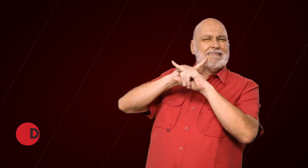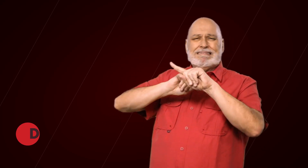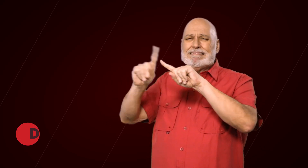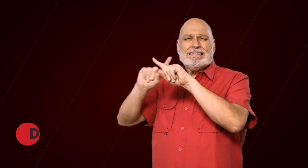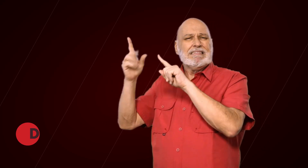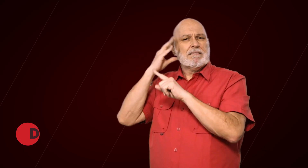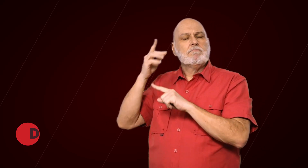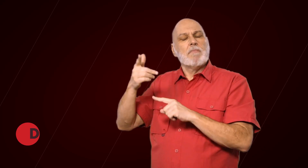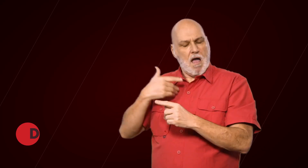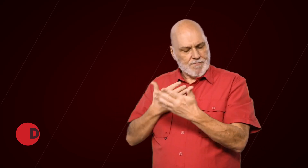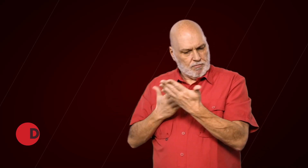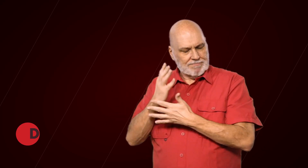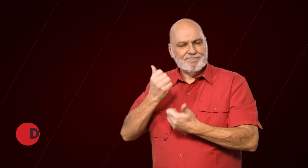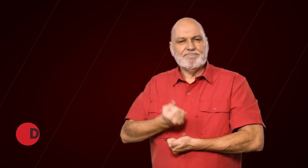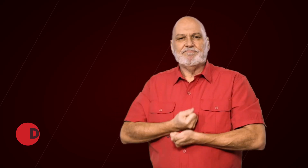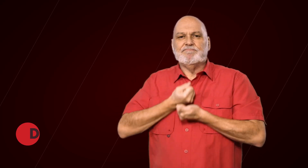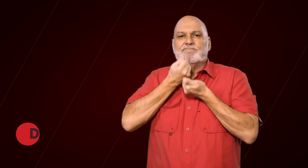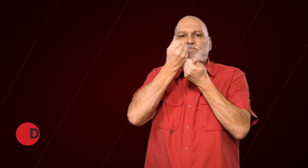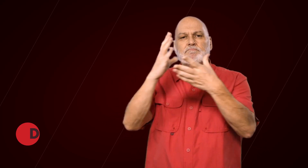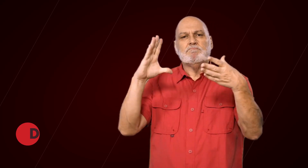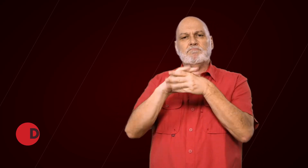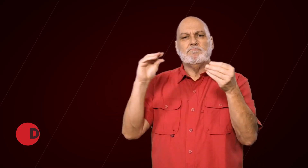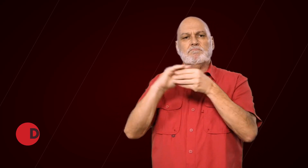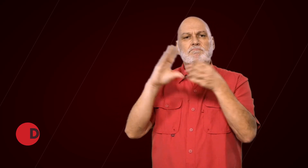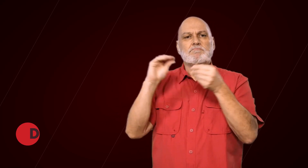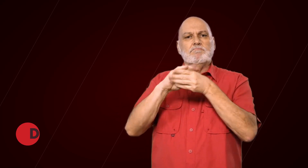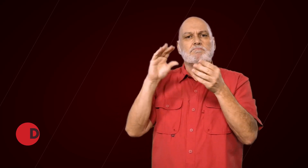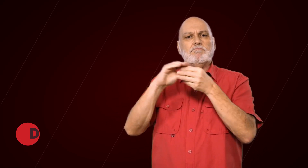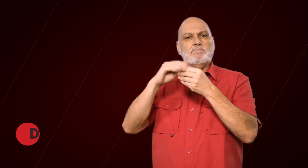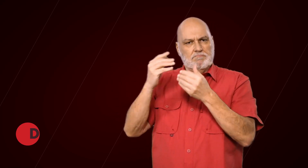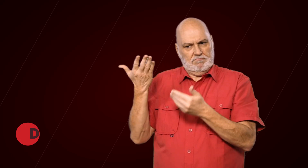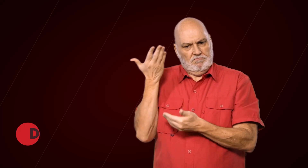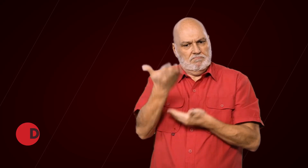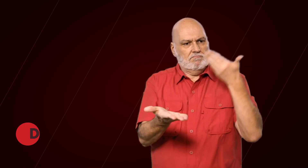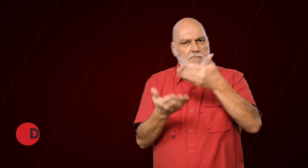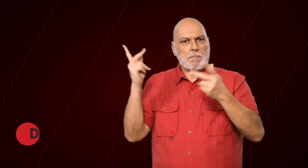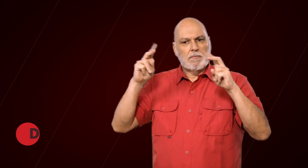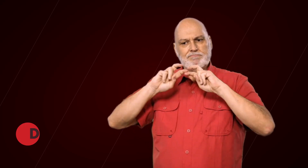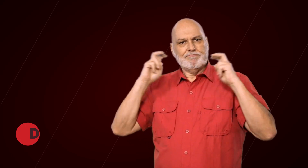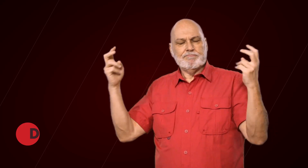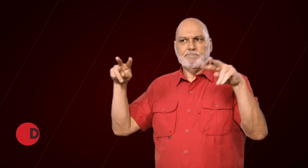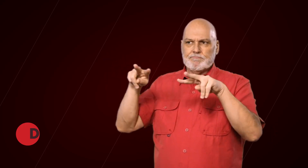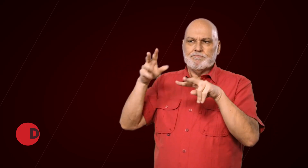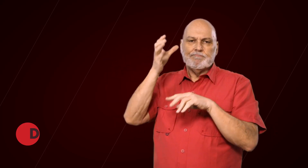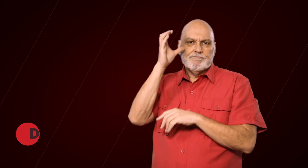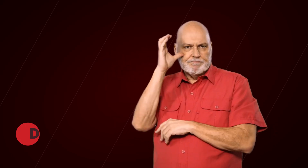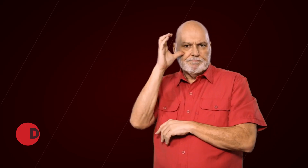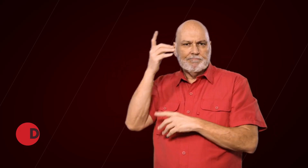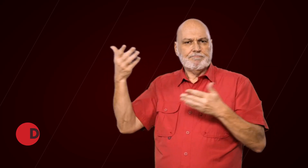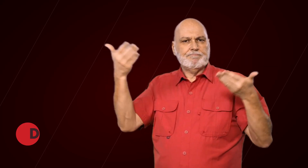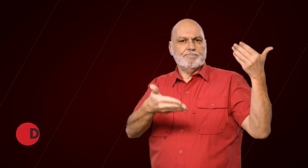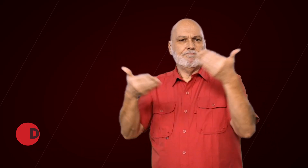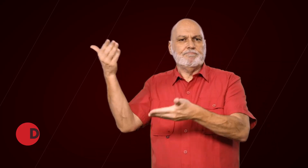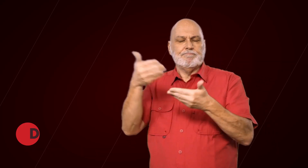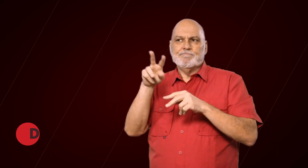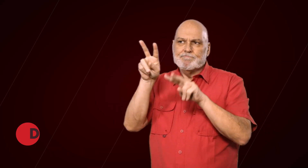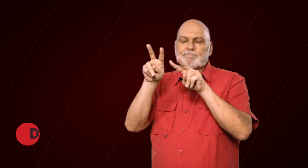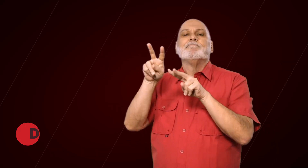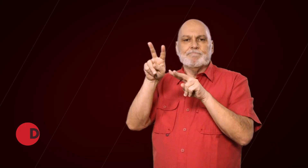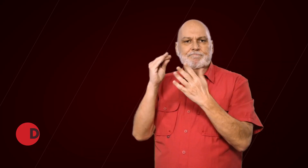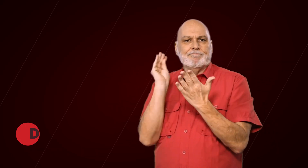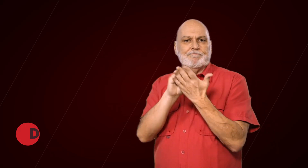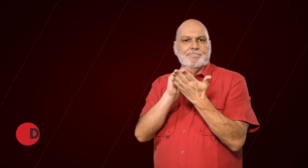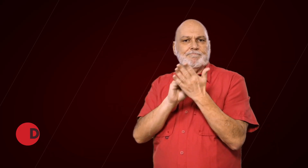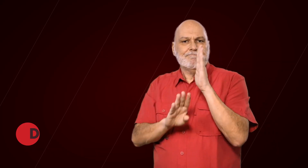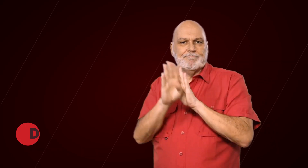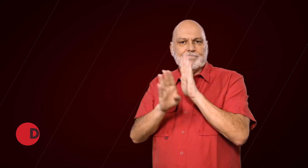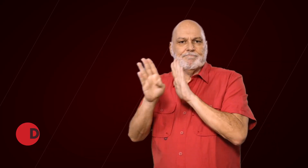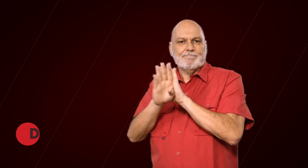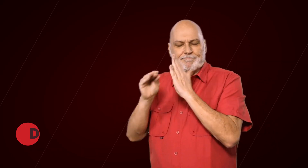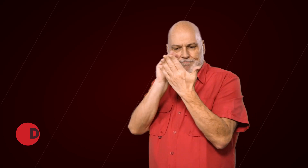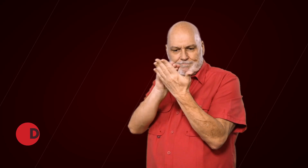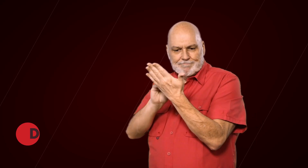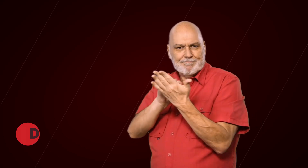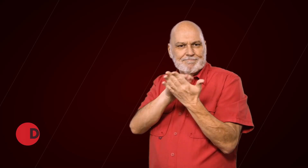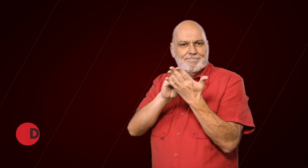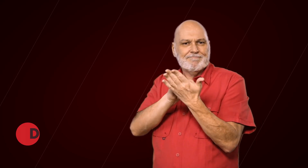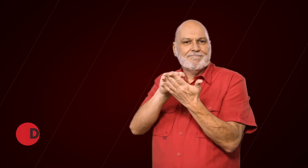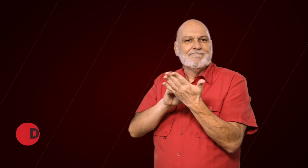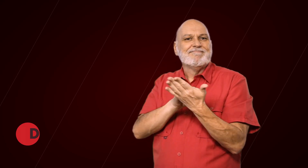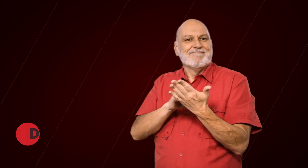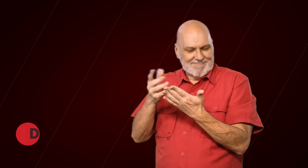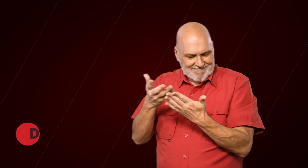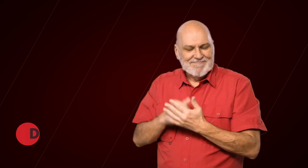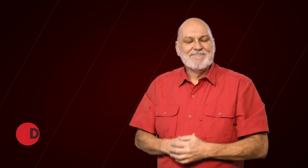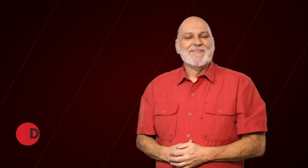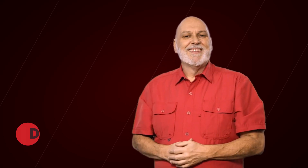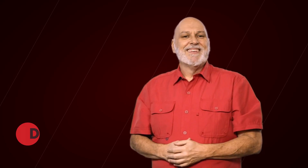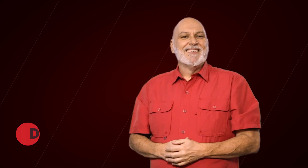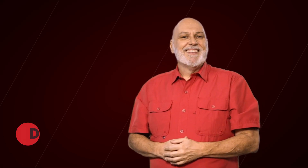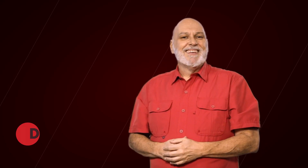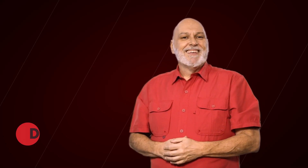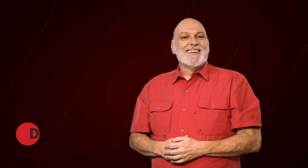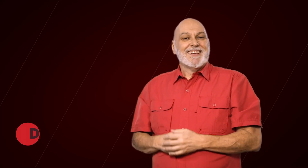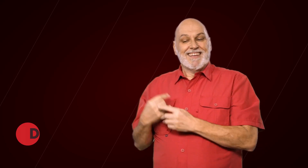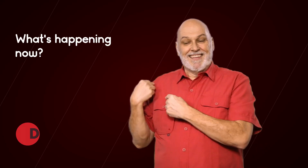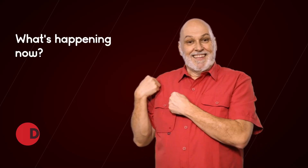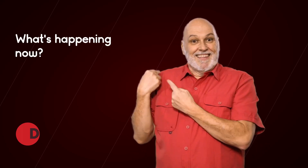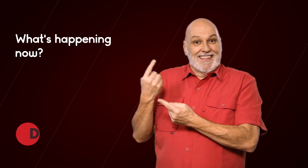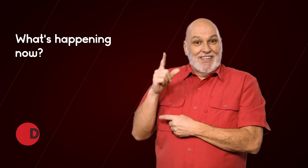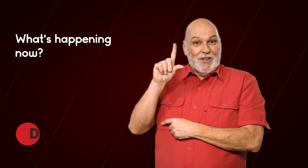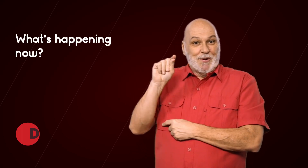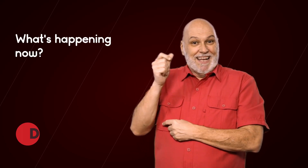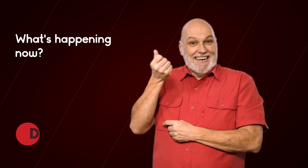disability have a strong voice at the table when these standards are developed."